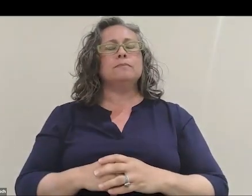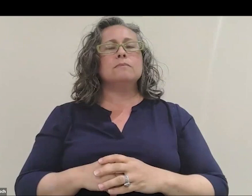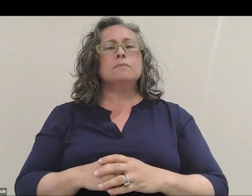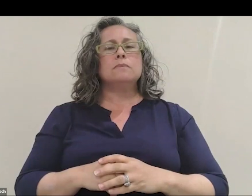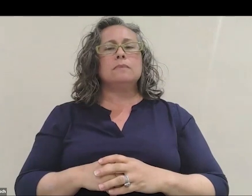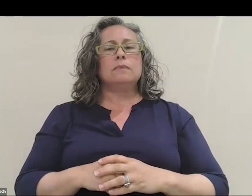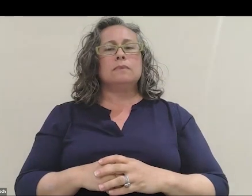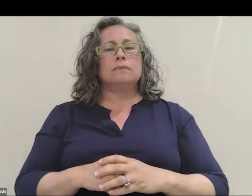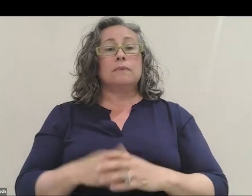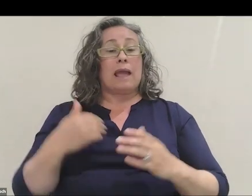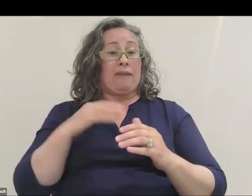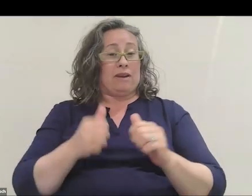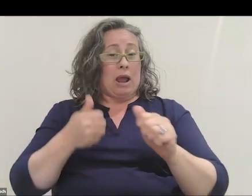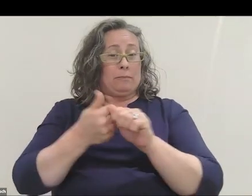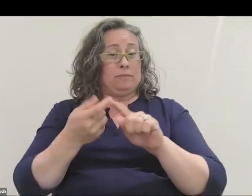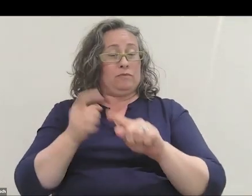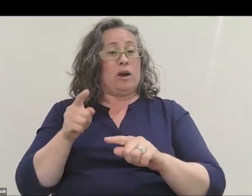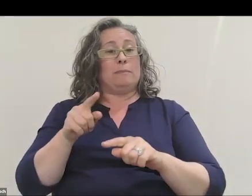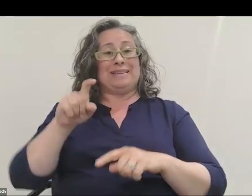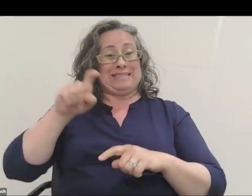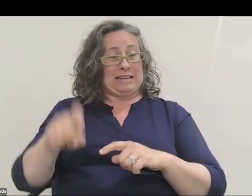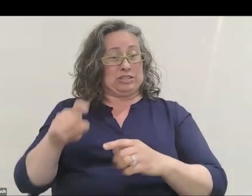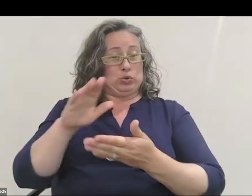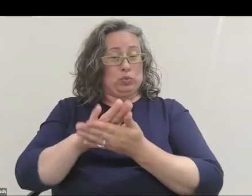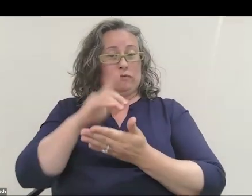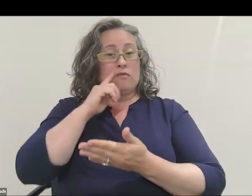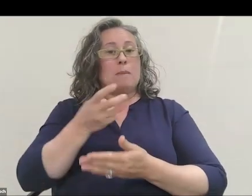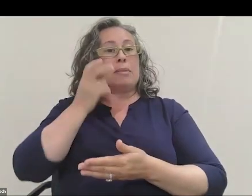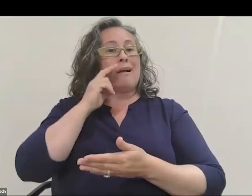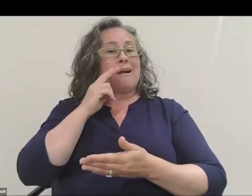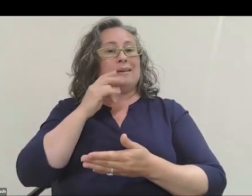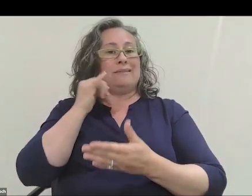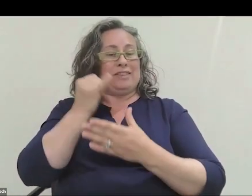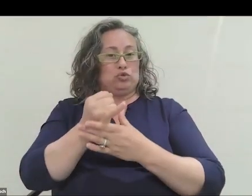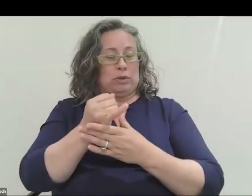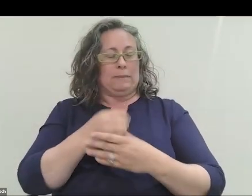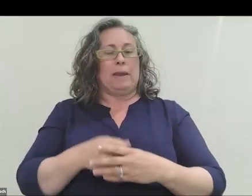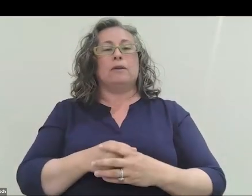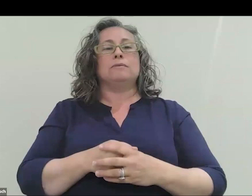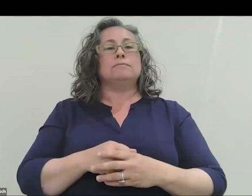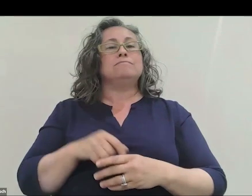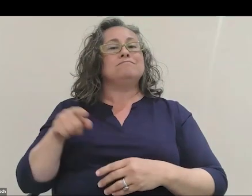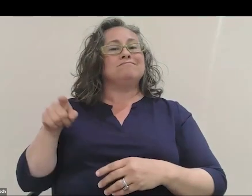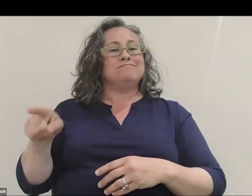I had an update from the Texas School for the Blind and Visually Impaired. Sue O'Brien there was one of our mentors